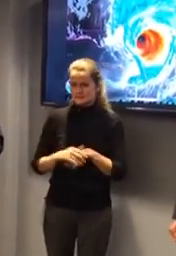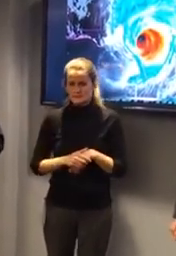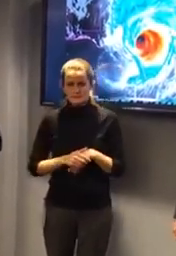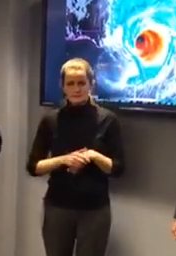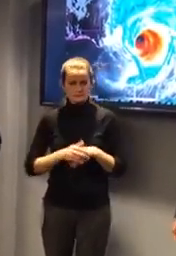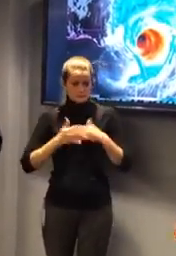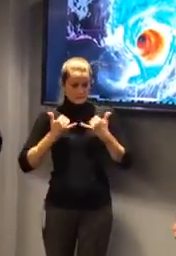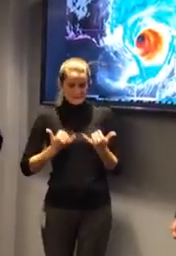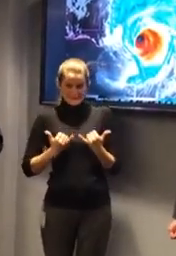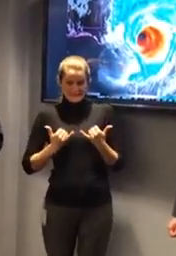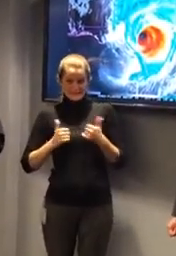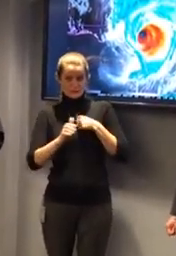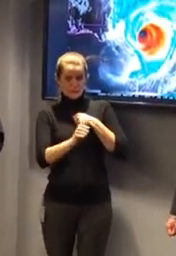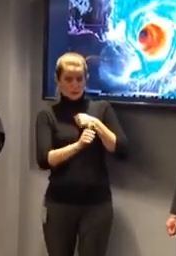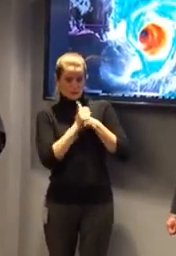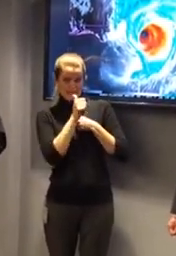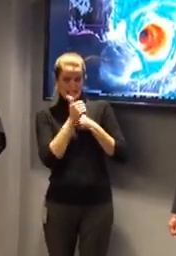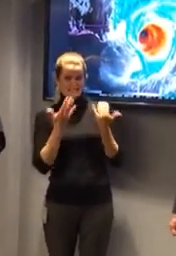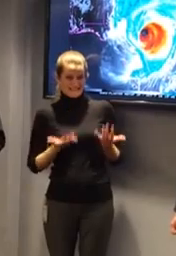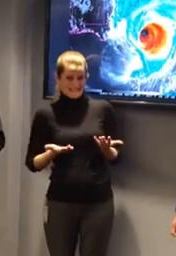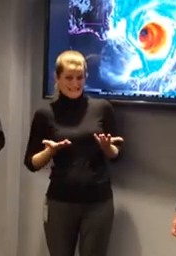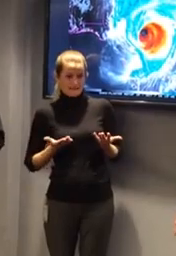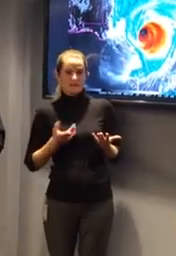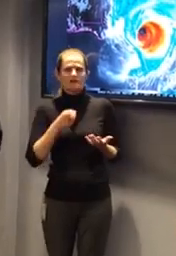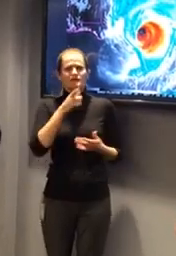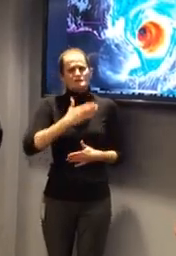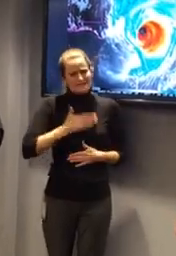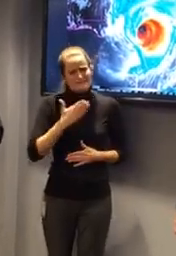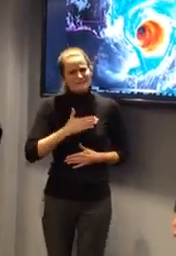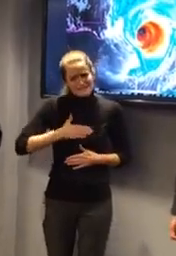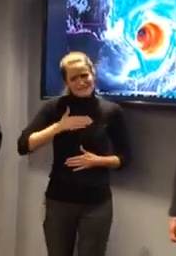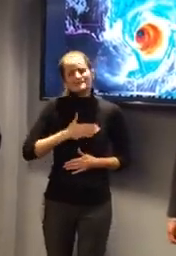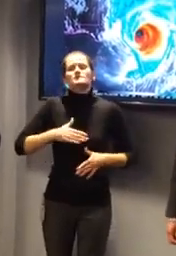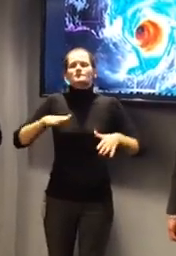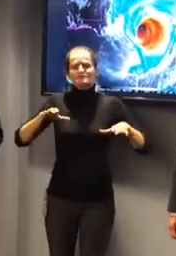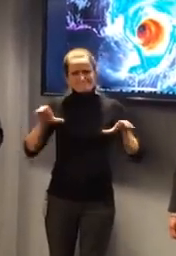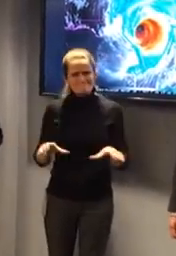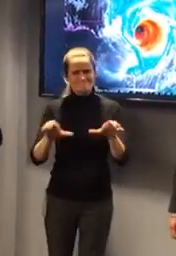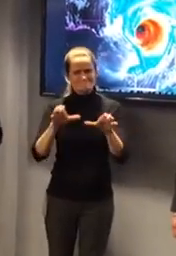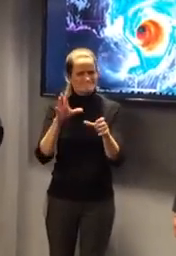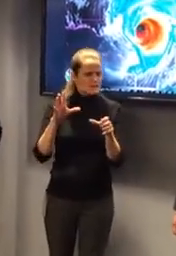Please take action, please be prepared, check on your friends, your neighbors, check on your pets.